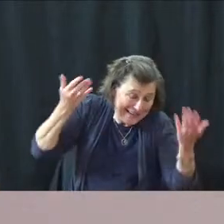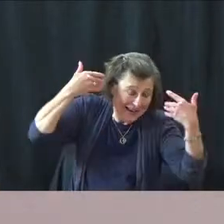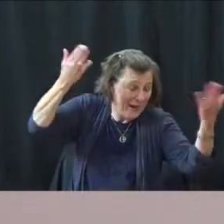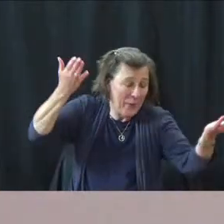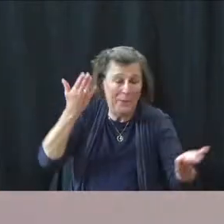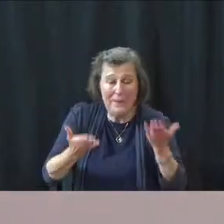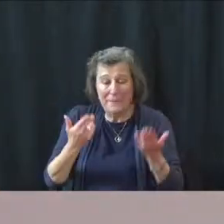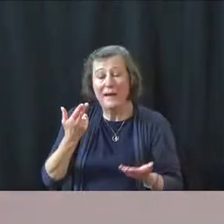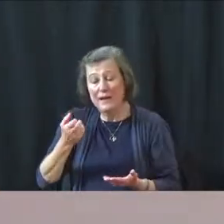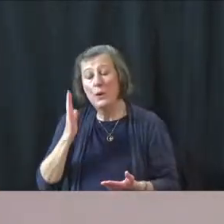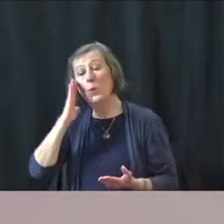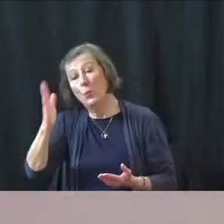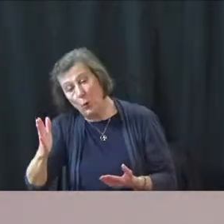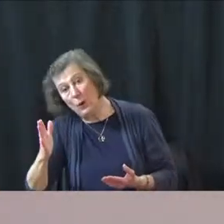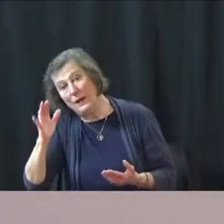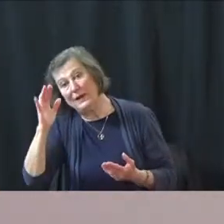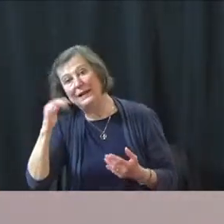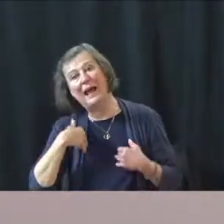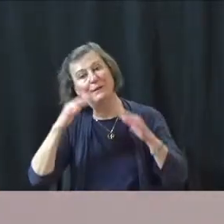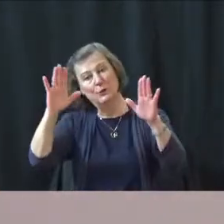I think he probably would have, it's such a great line.